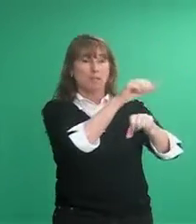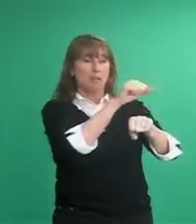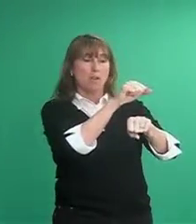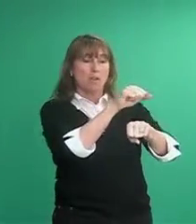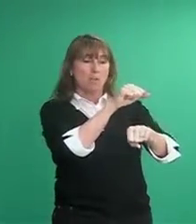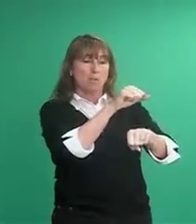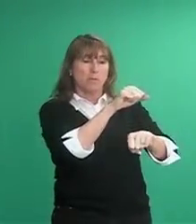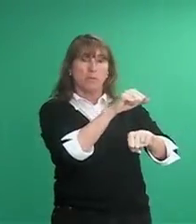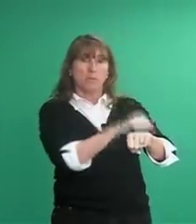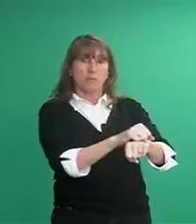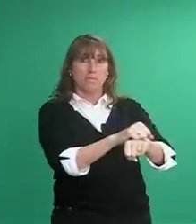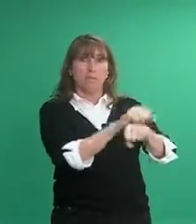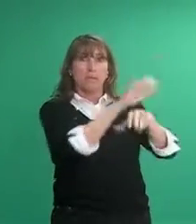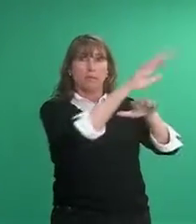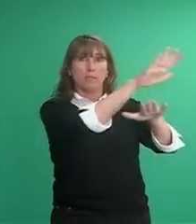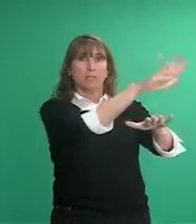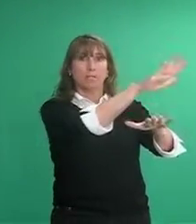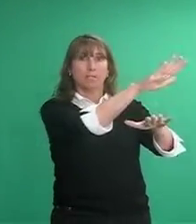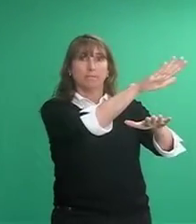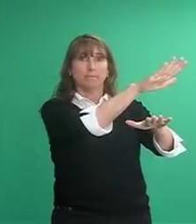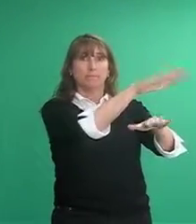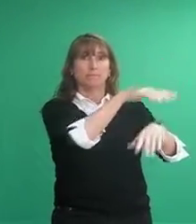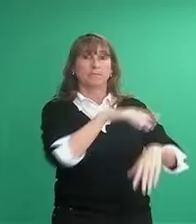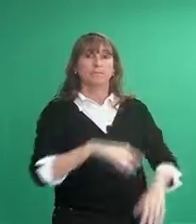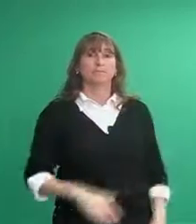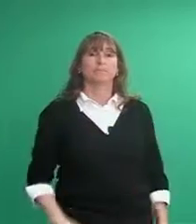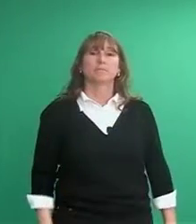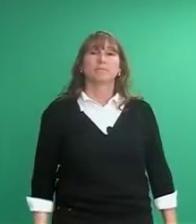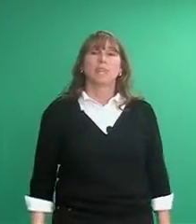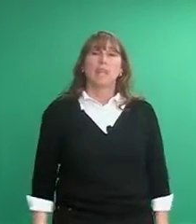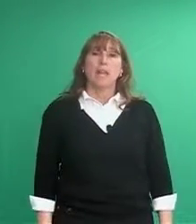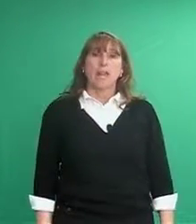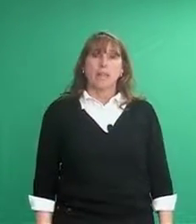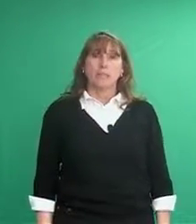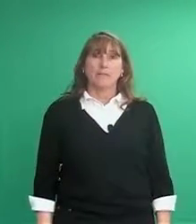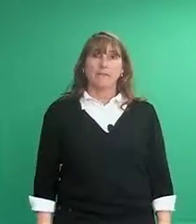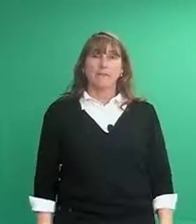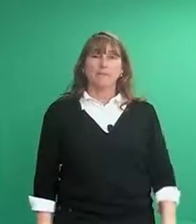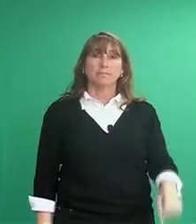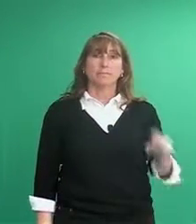so, mountain elevator